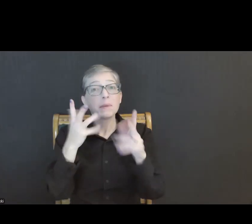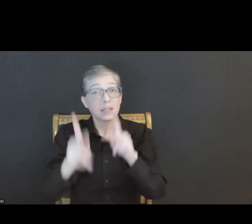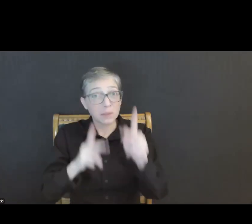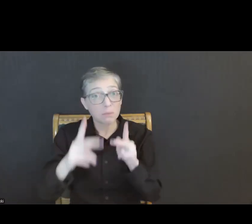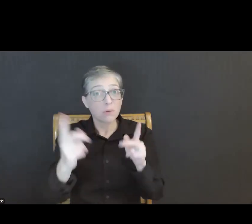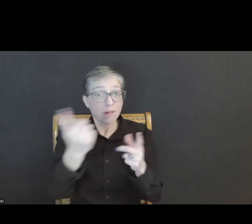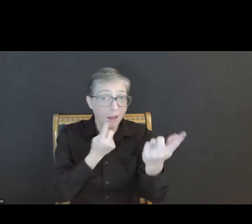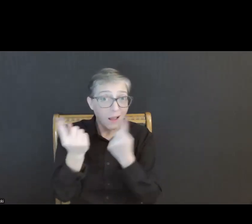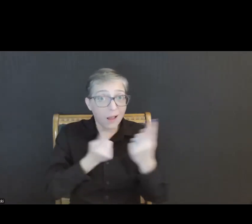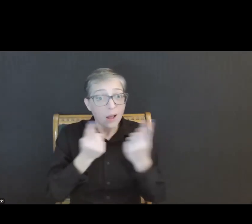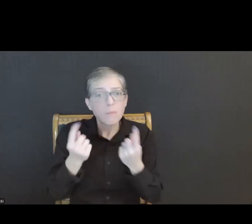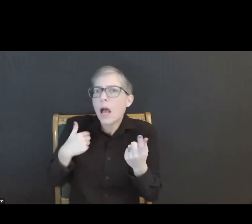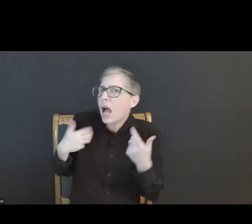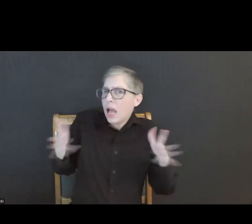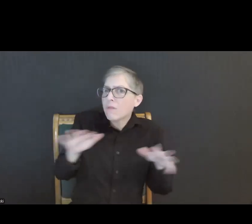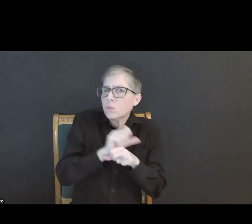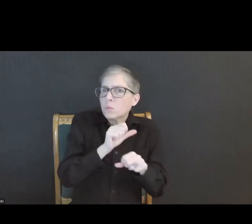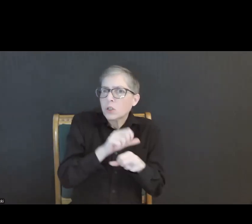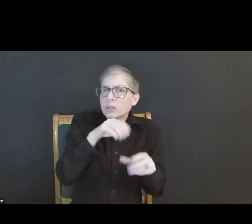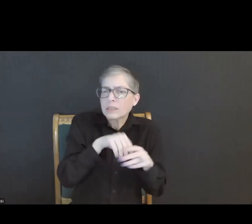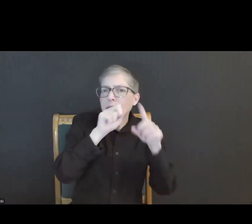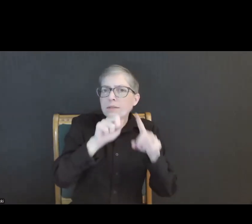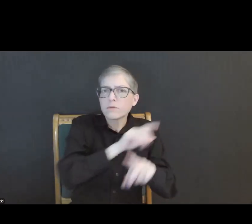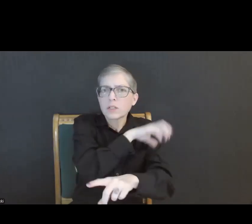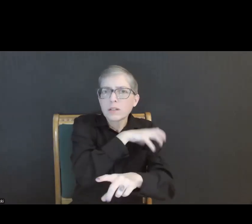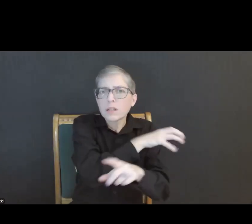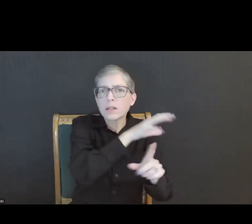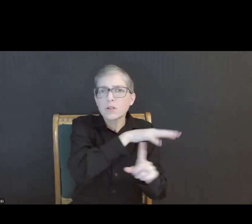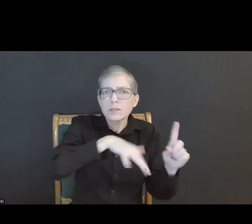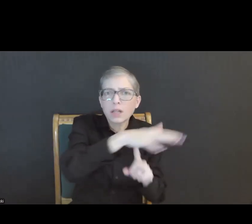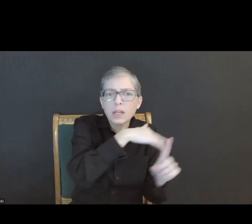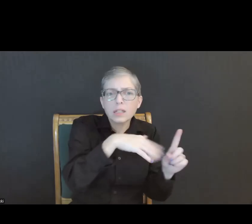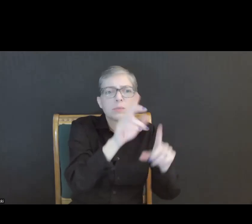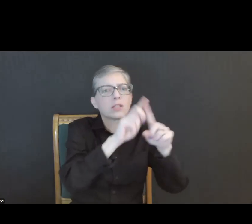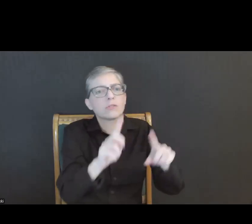worked in different settings and there's there's these you know measures you have to do this much